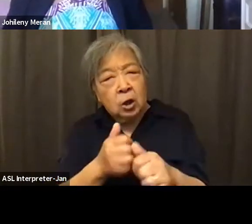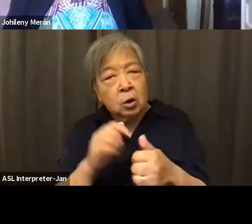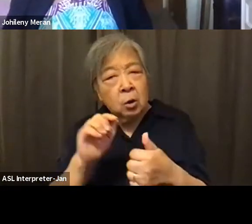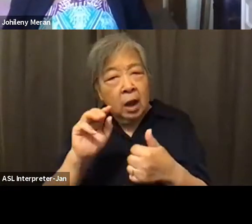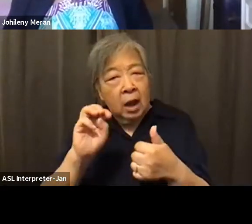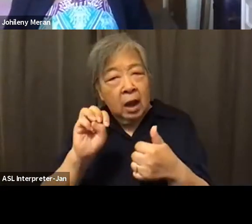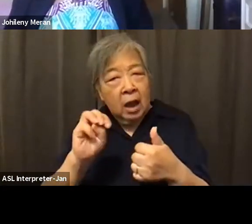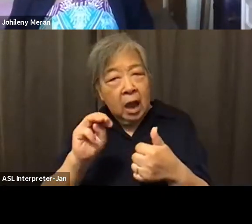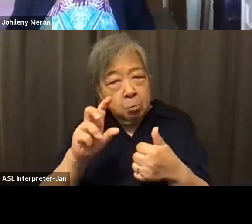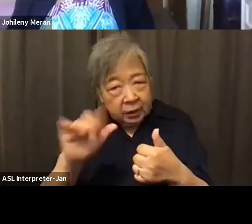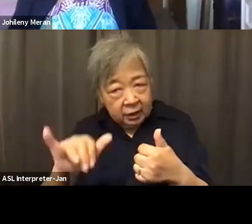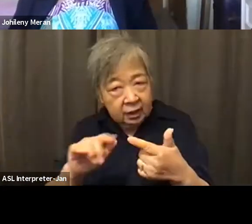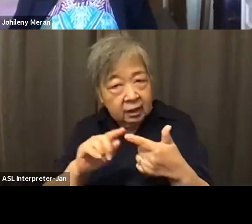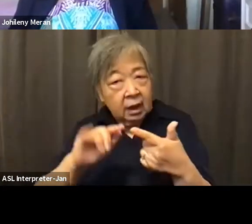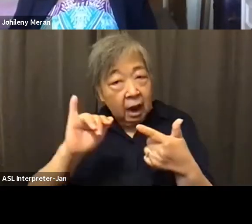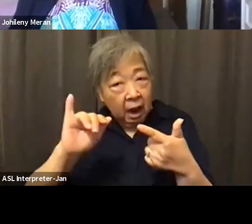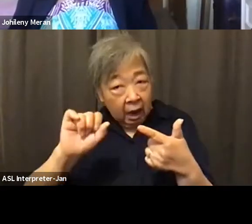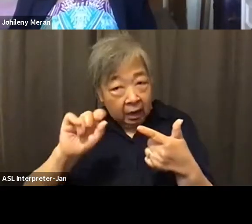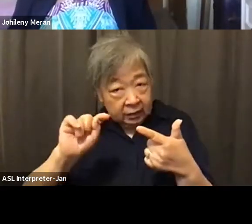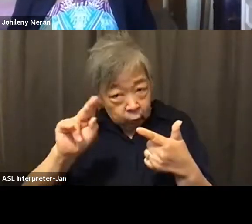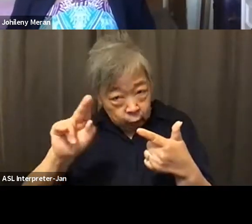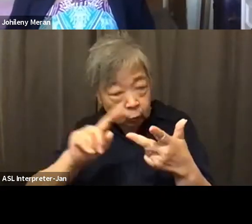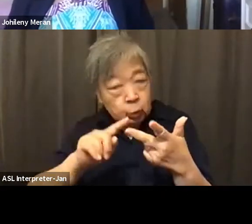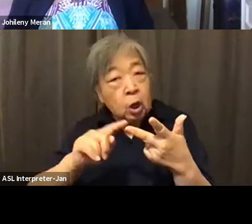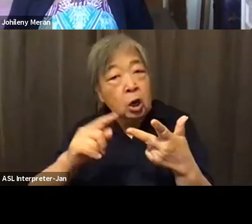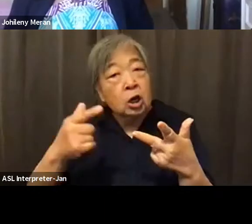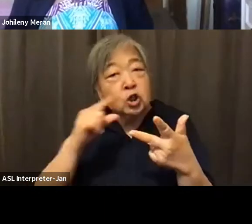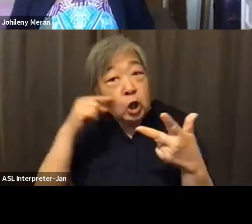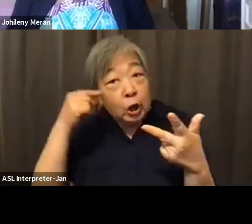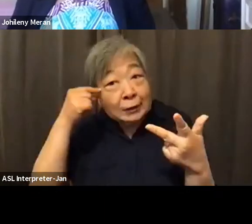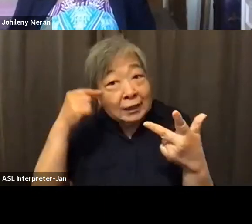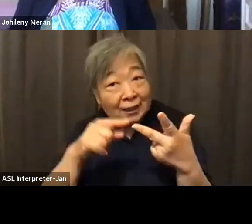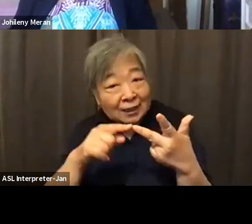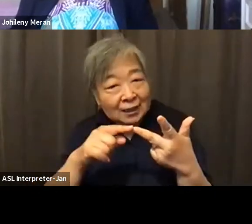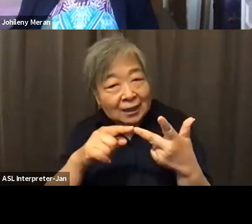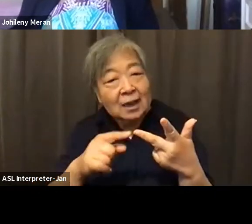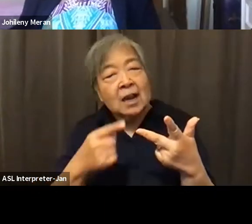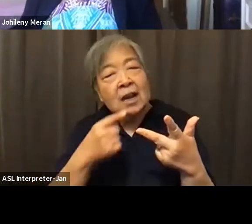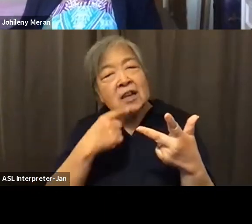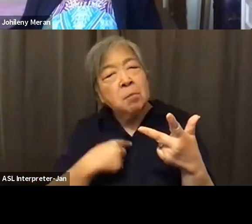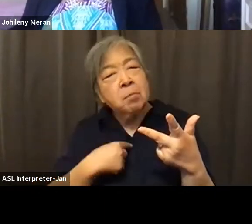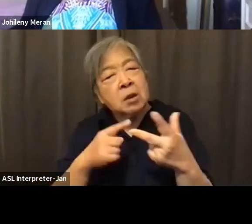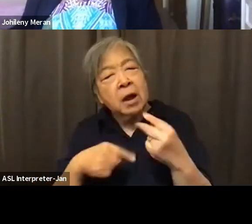Geraldine, can you tell me a little bit about how you became interested in international